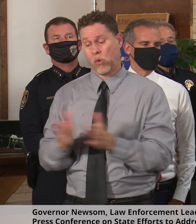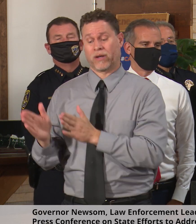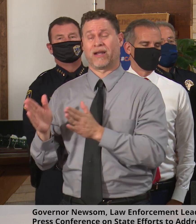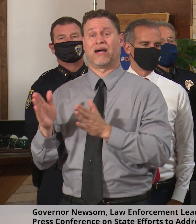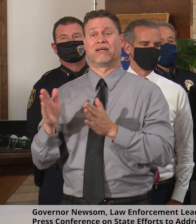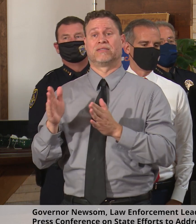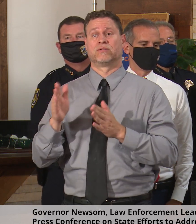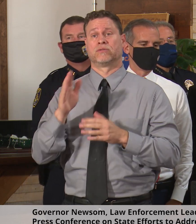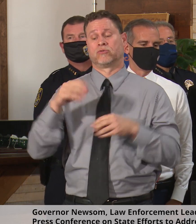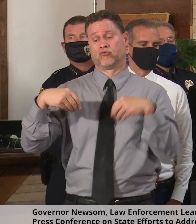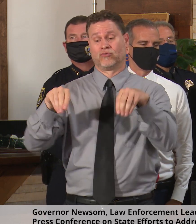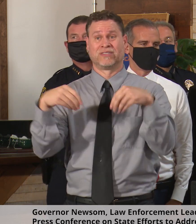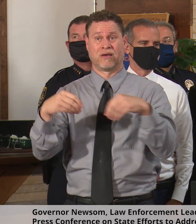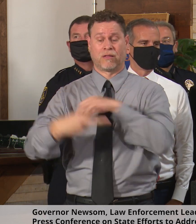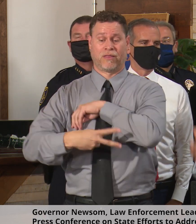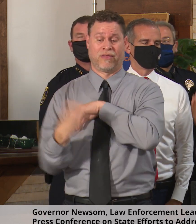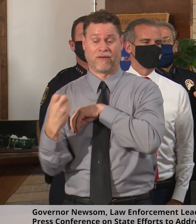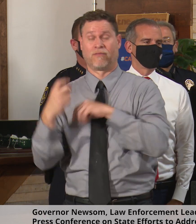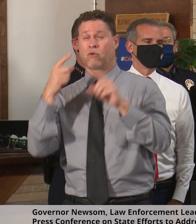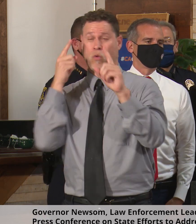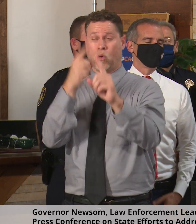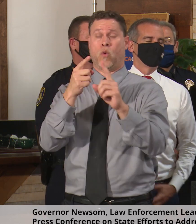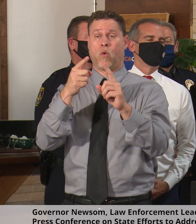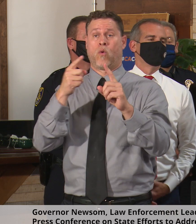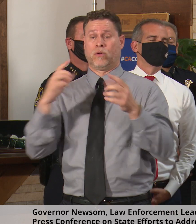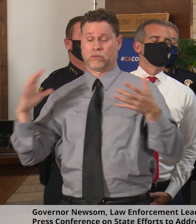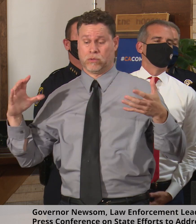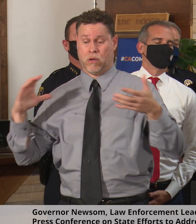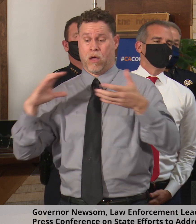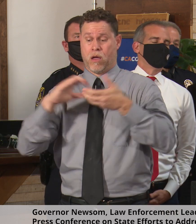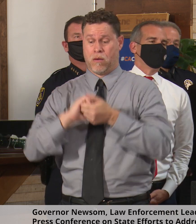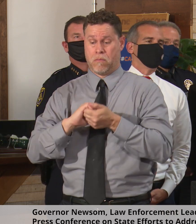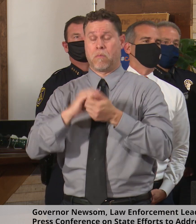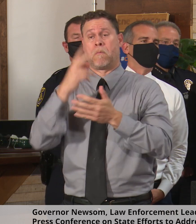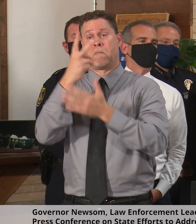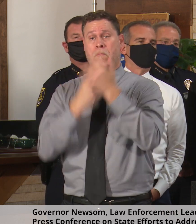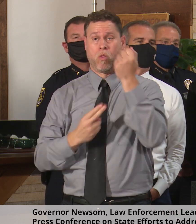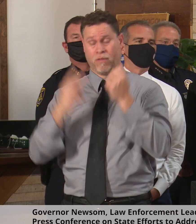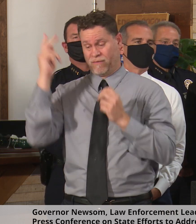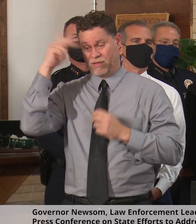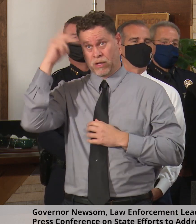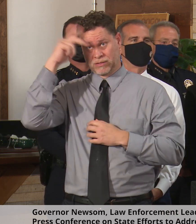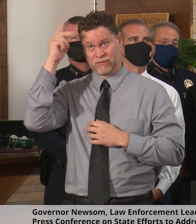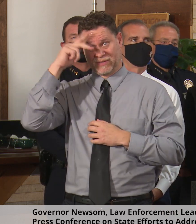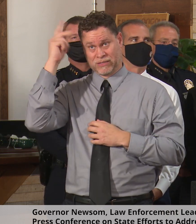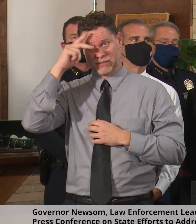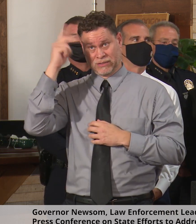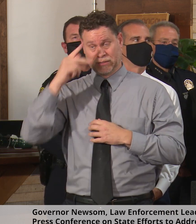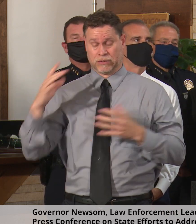the ultimate goal here, is to marry both both philosophies, both velocities coming together